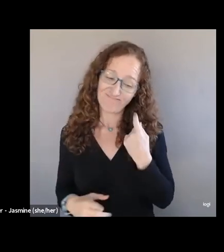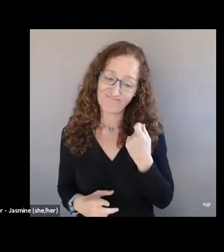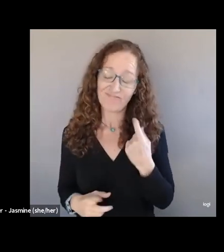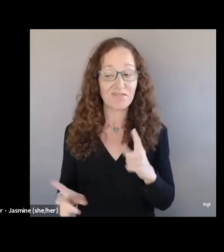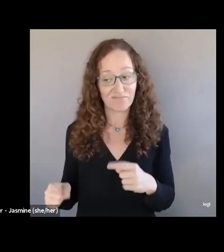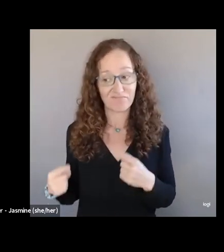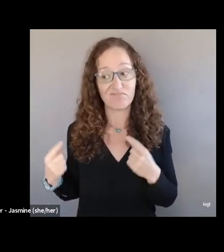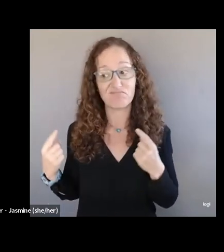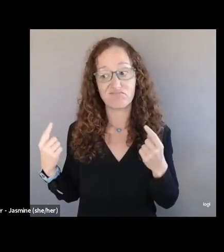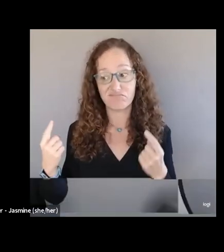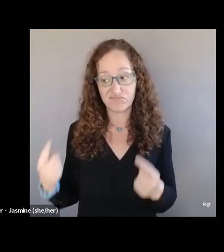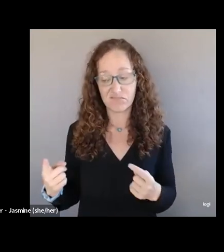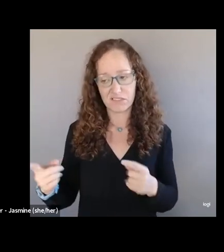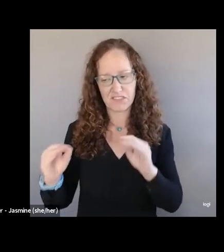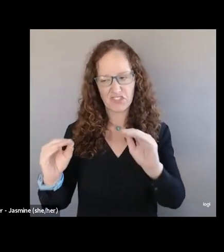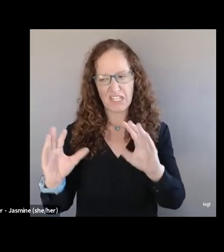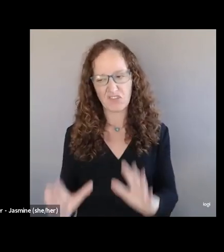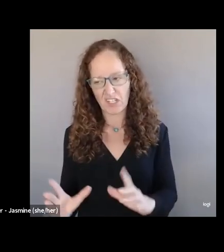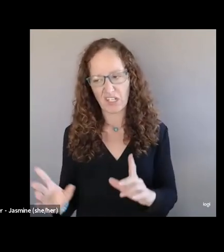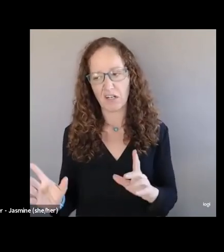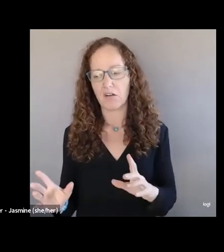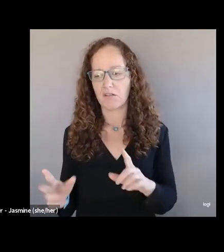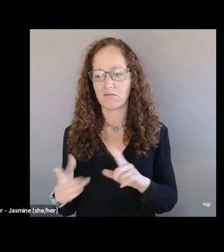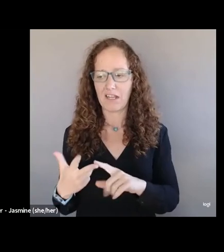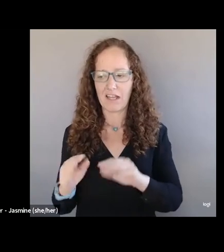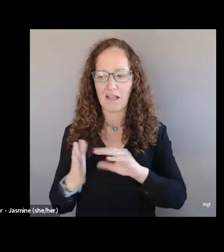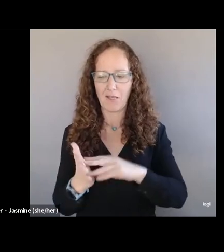time educator, teacher and learner, which makes her a very